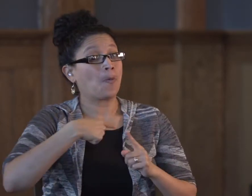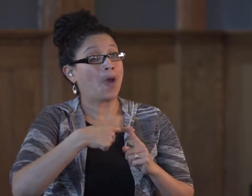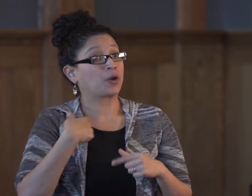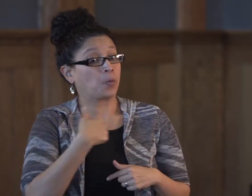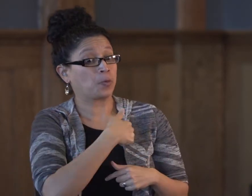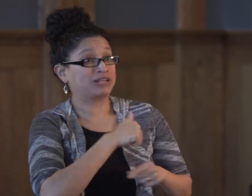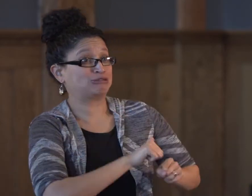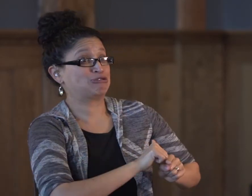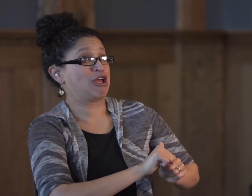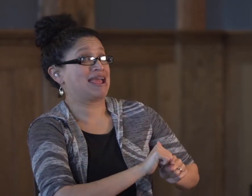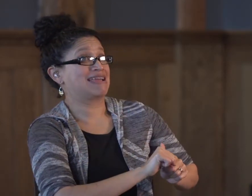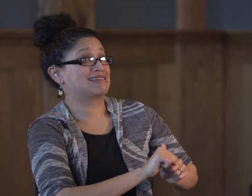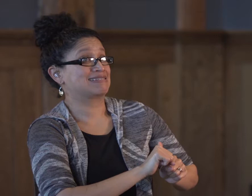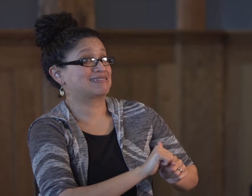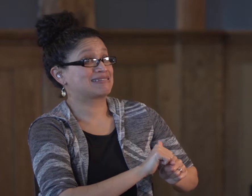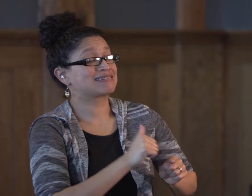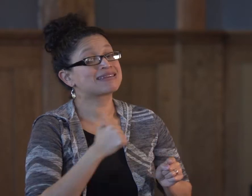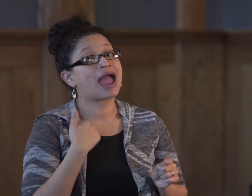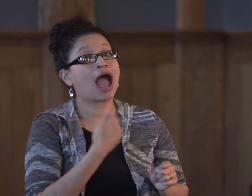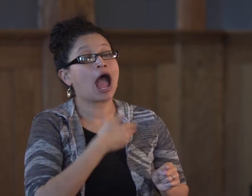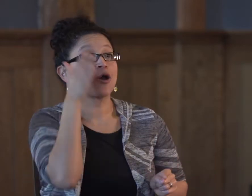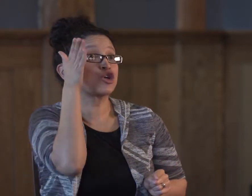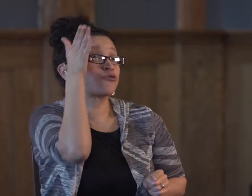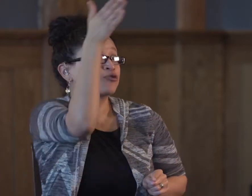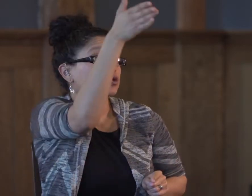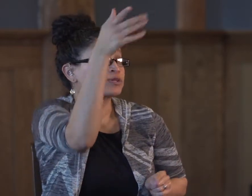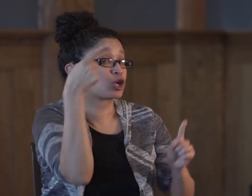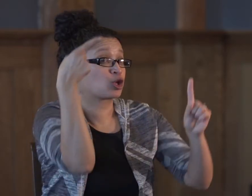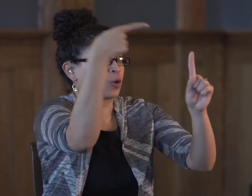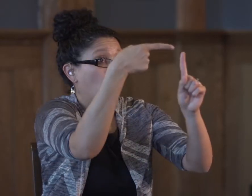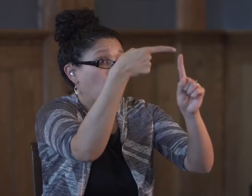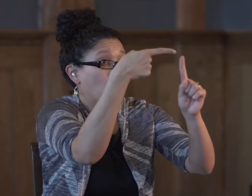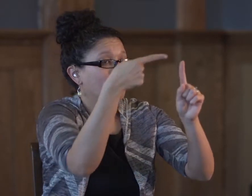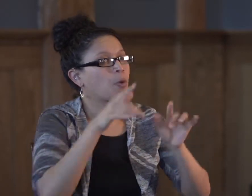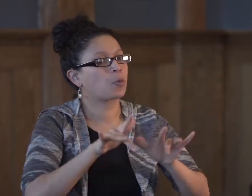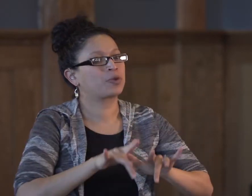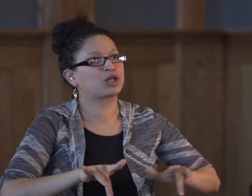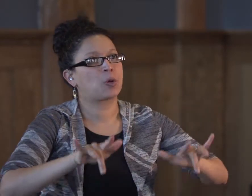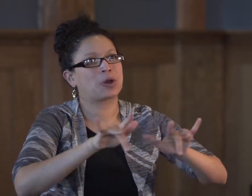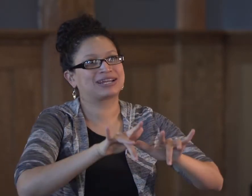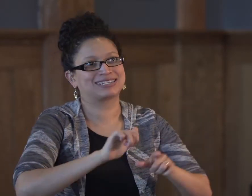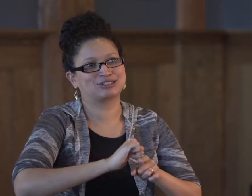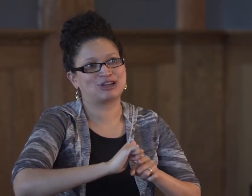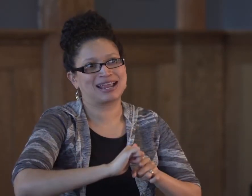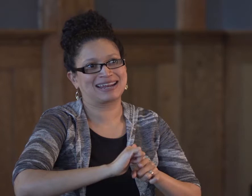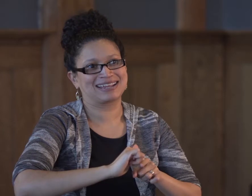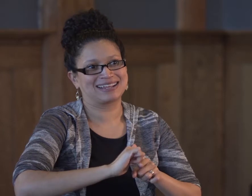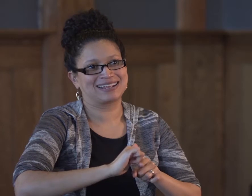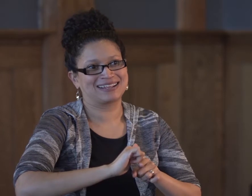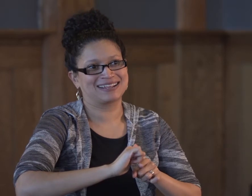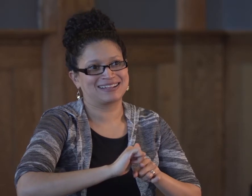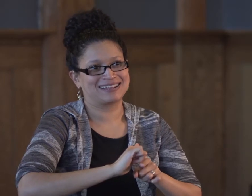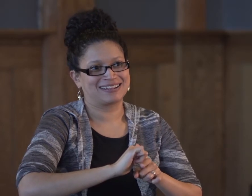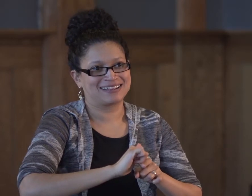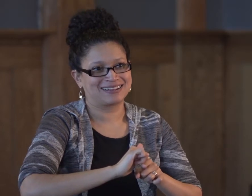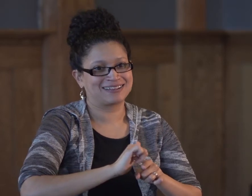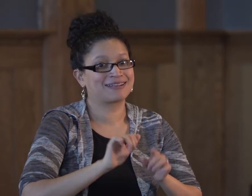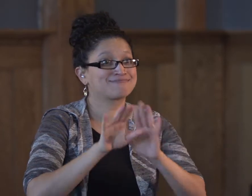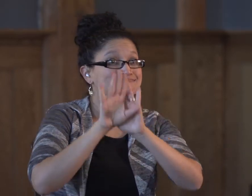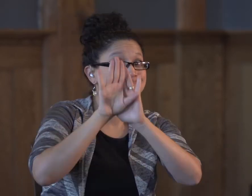So, when our organization provides trainings for law enforcement, our future goal is to